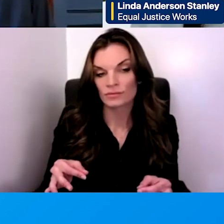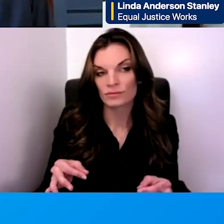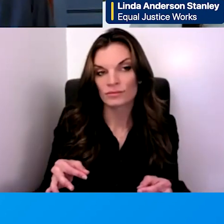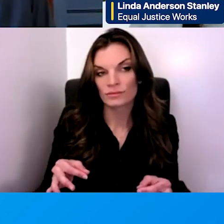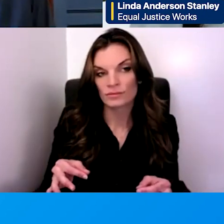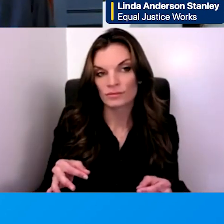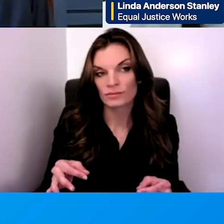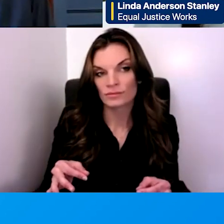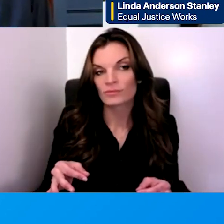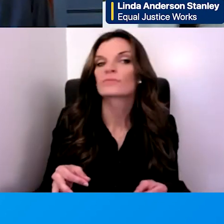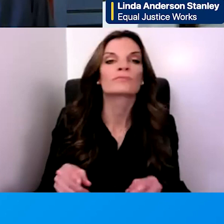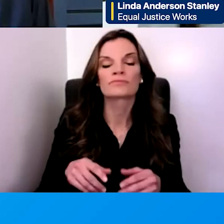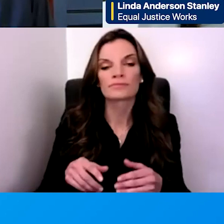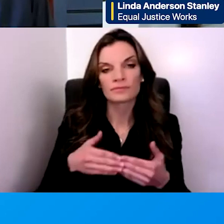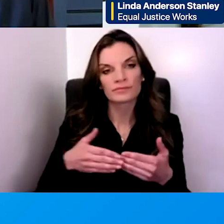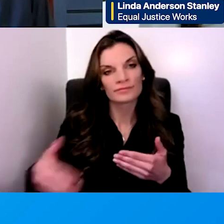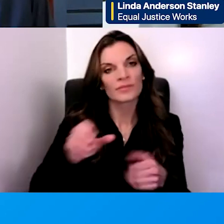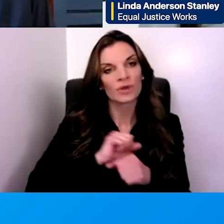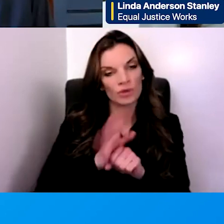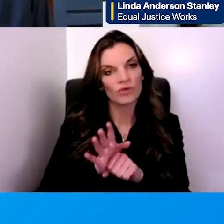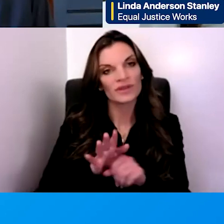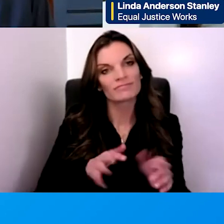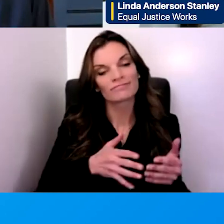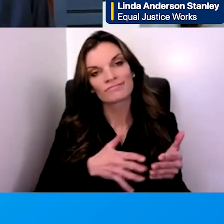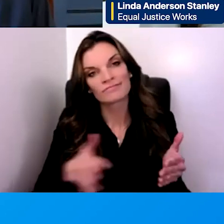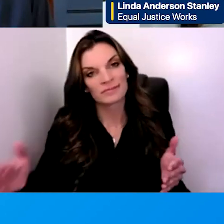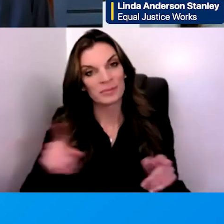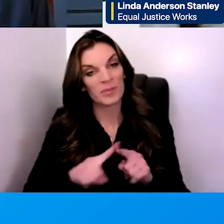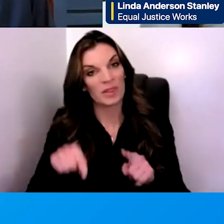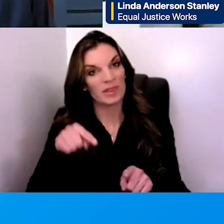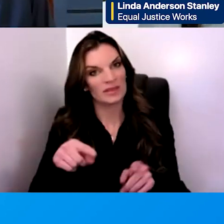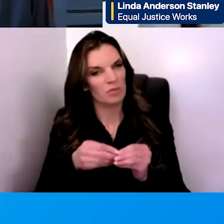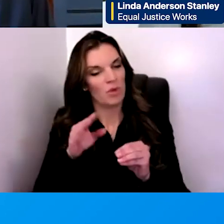throughout the COVID emergency. But this is much bigger than the COVID emergency.